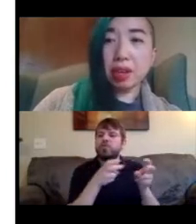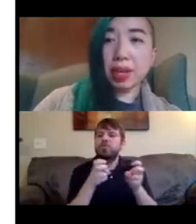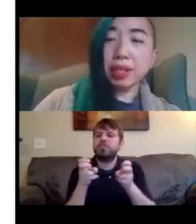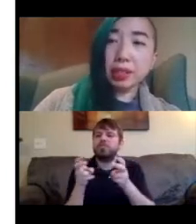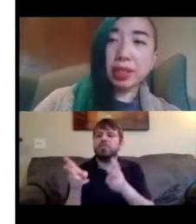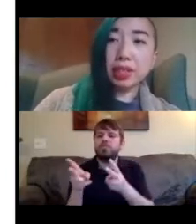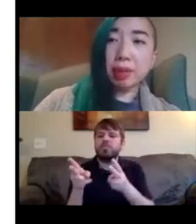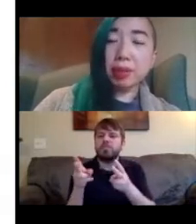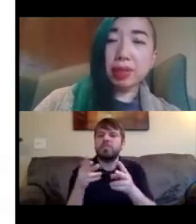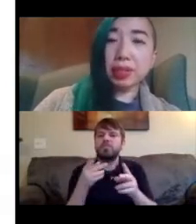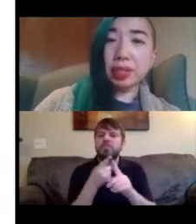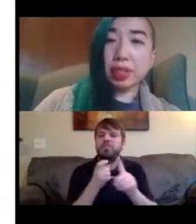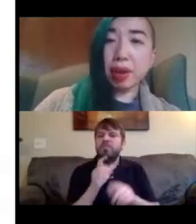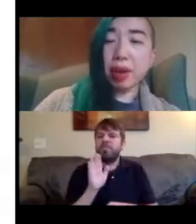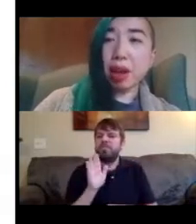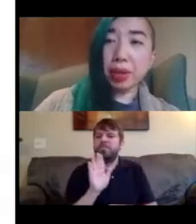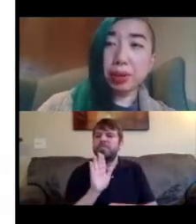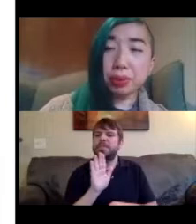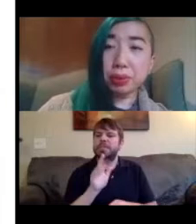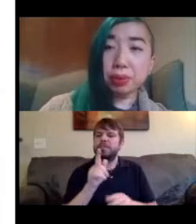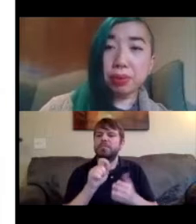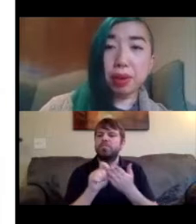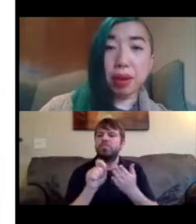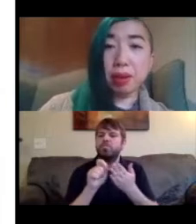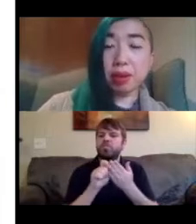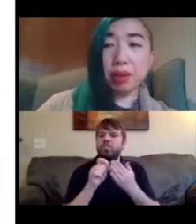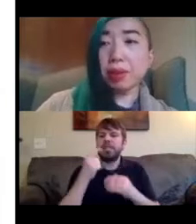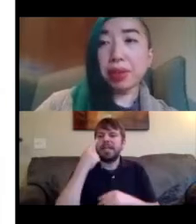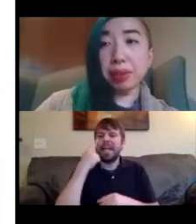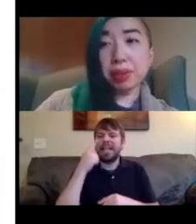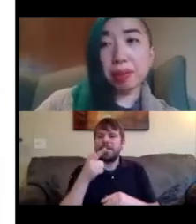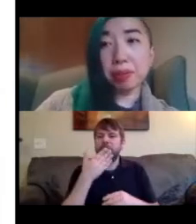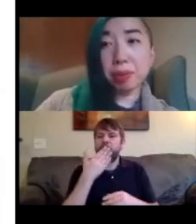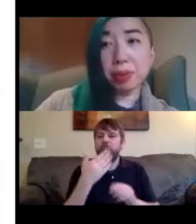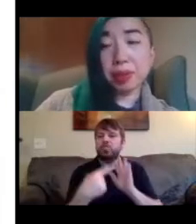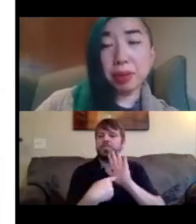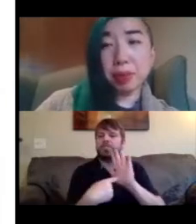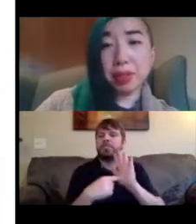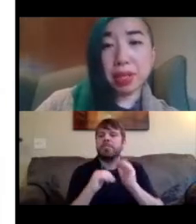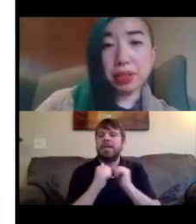and I think that it's a good example of us thinking about how we use formal experimentation.